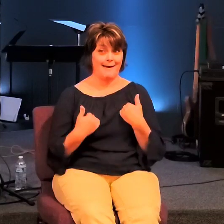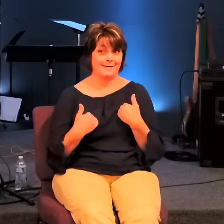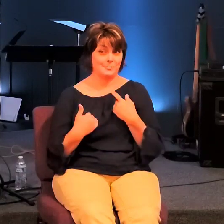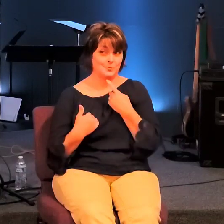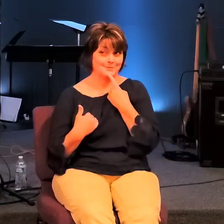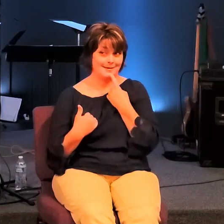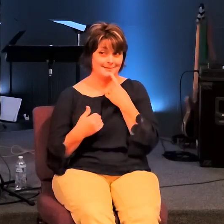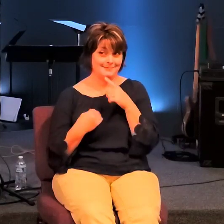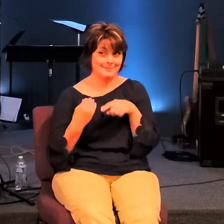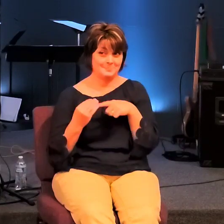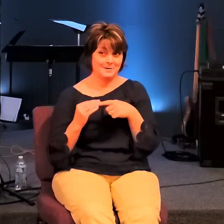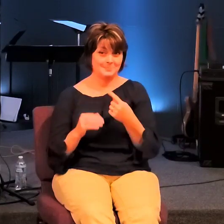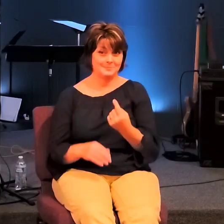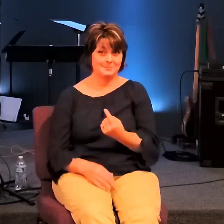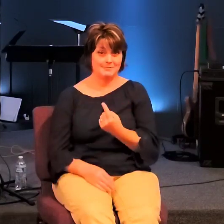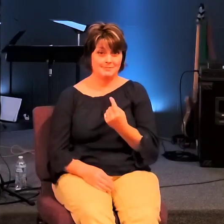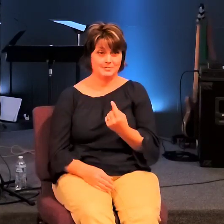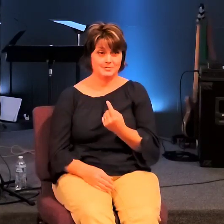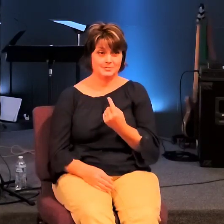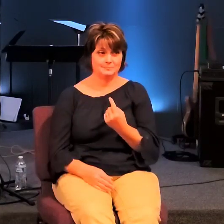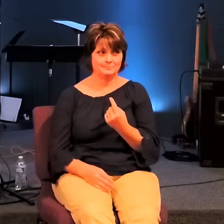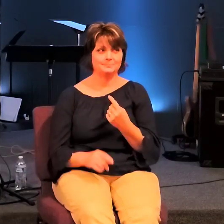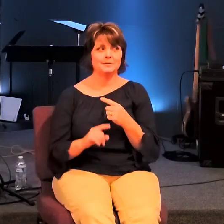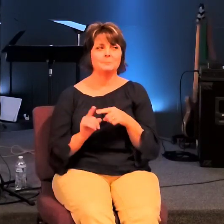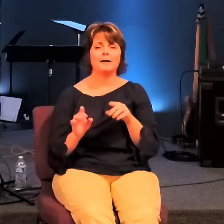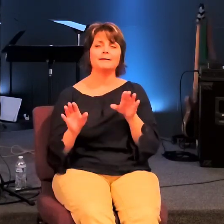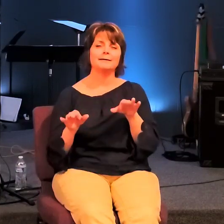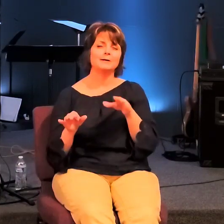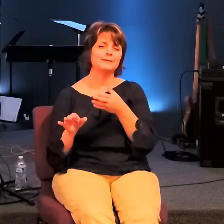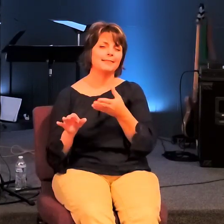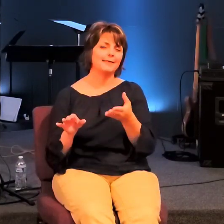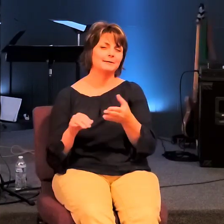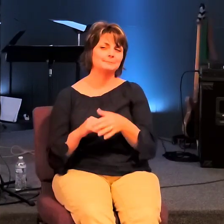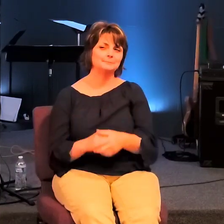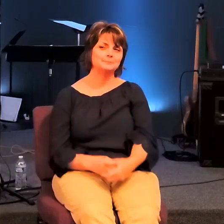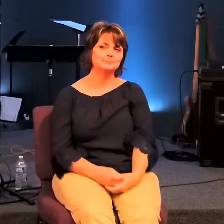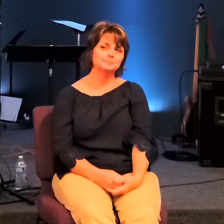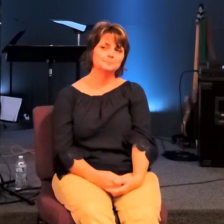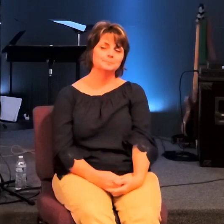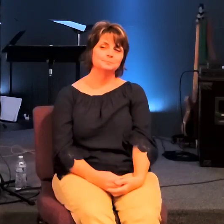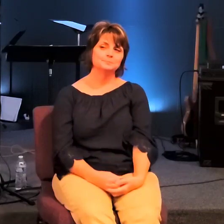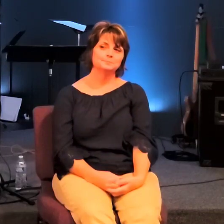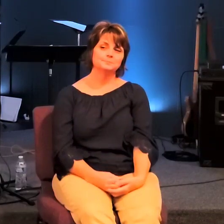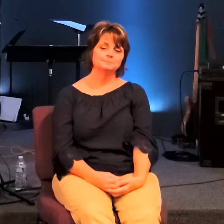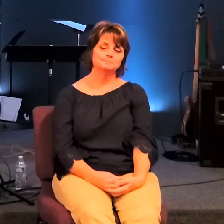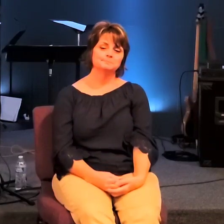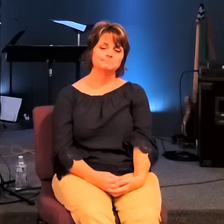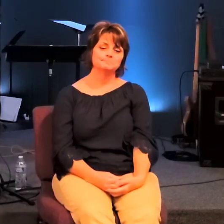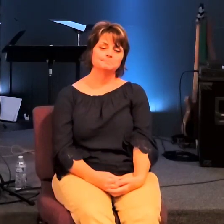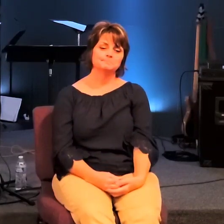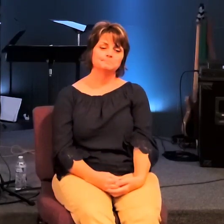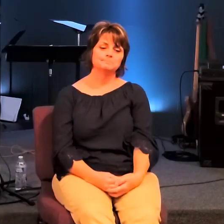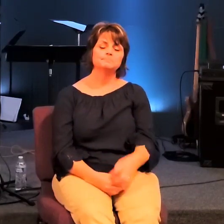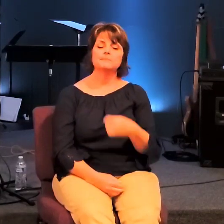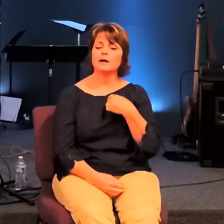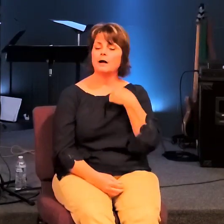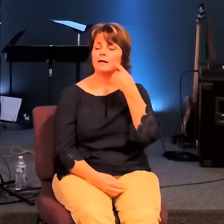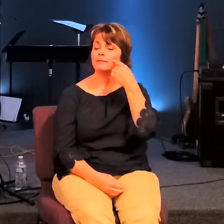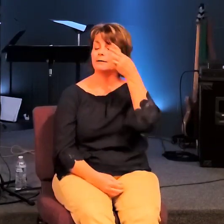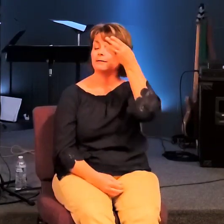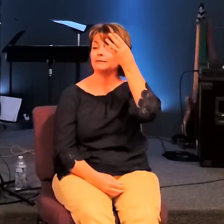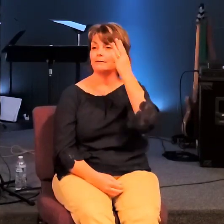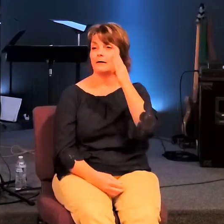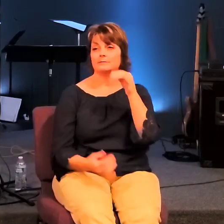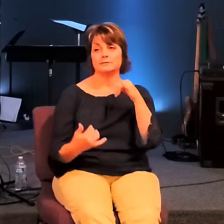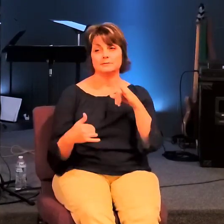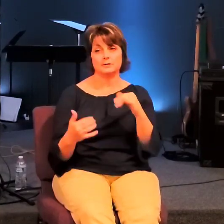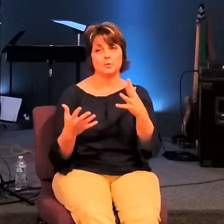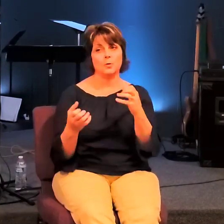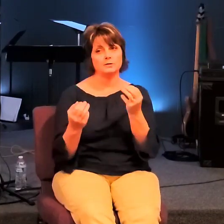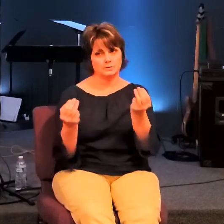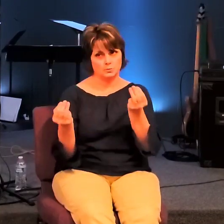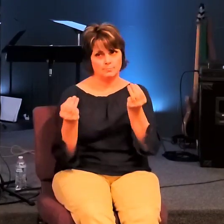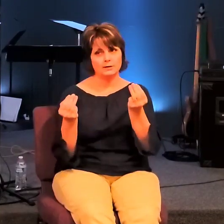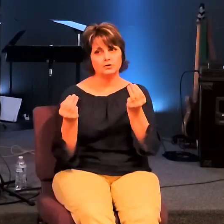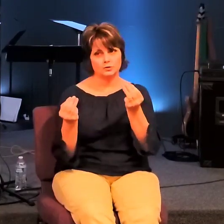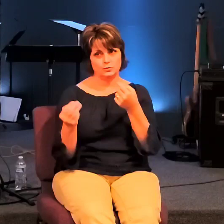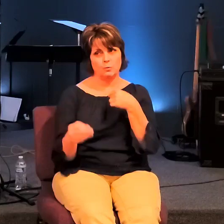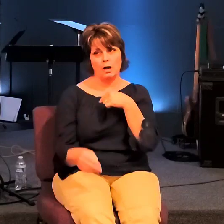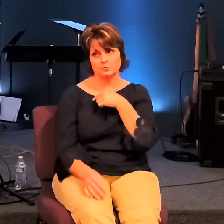Solitude but but here's the thing I think I think God's still wants to minister to us